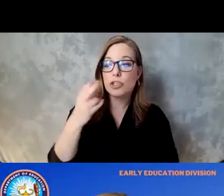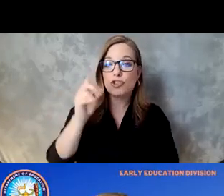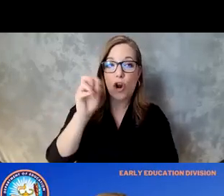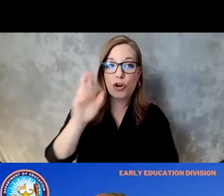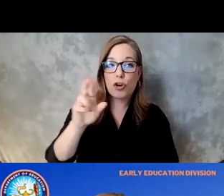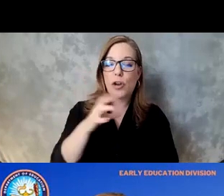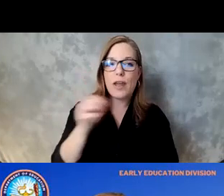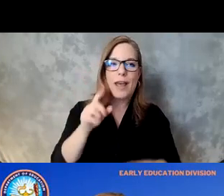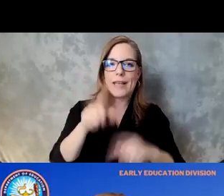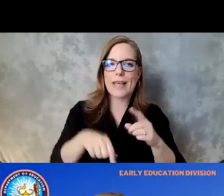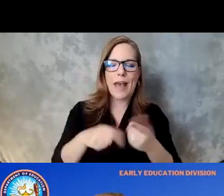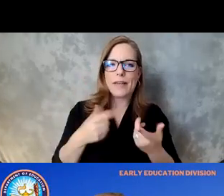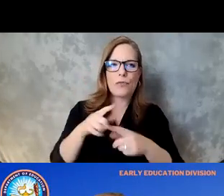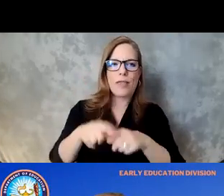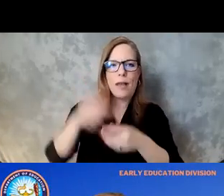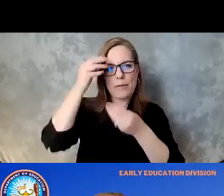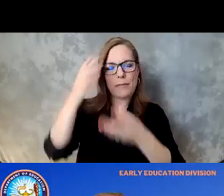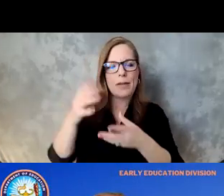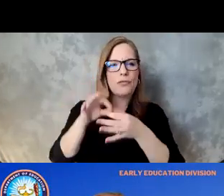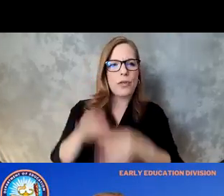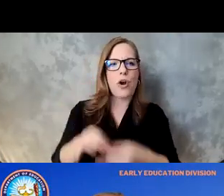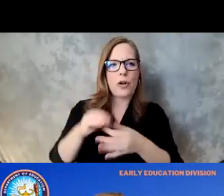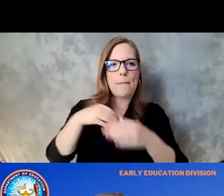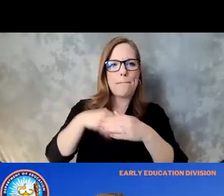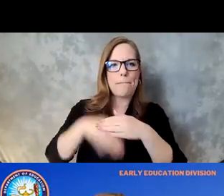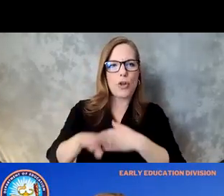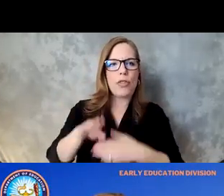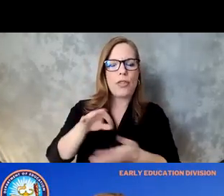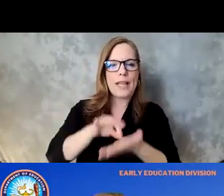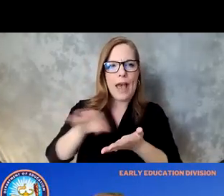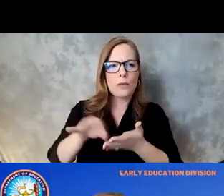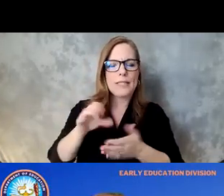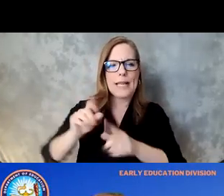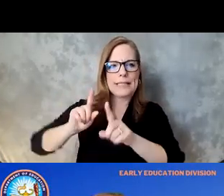birth counts in a particular attendance area. Because school attendance boundaries are not